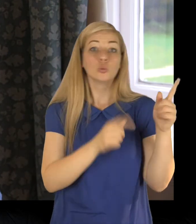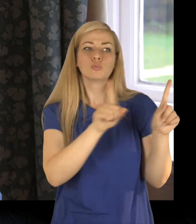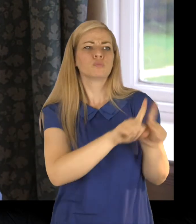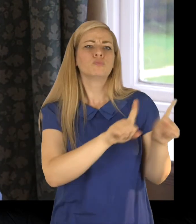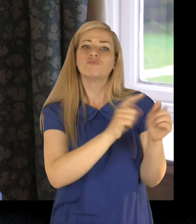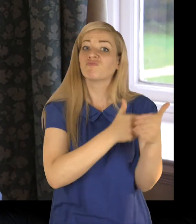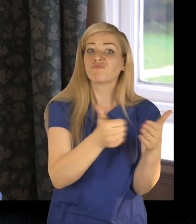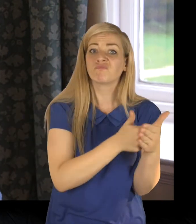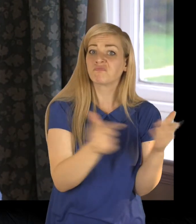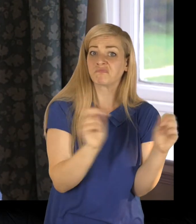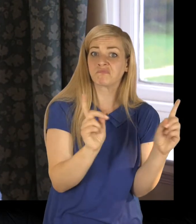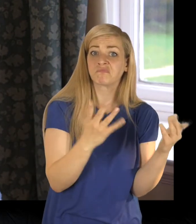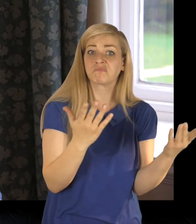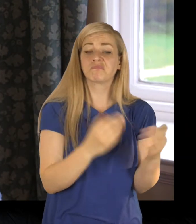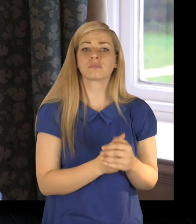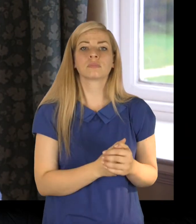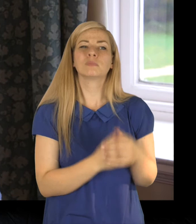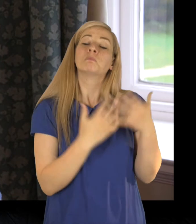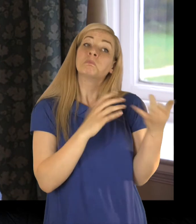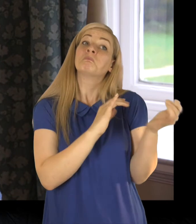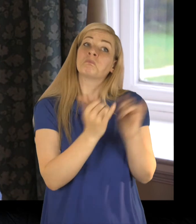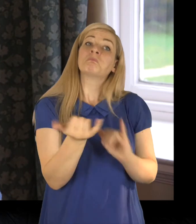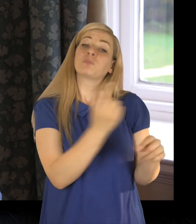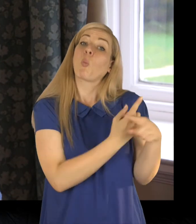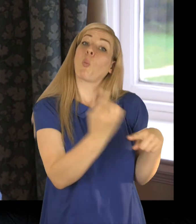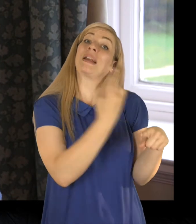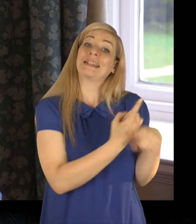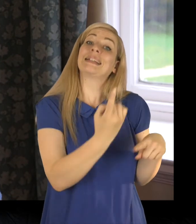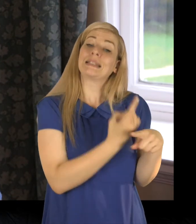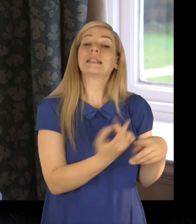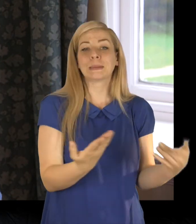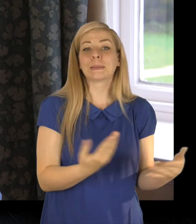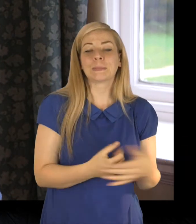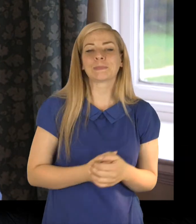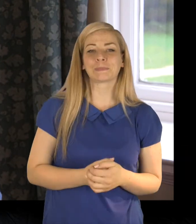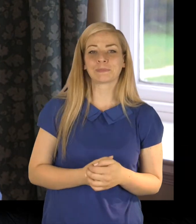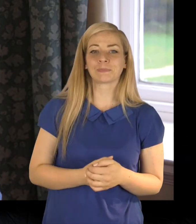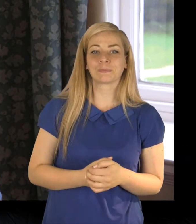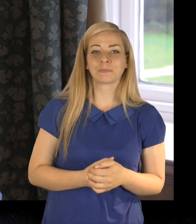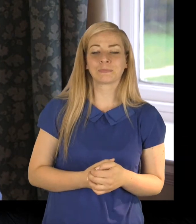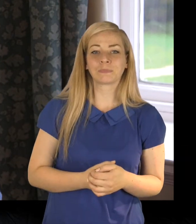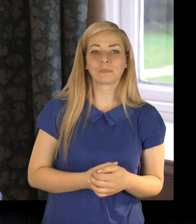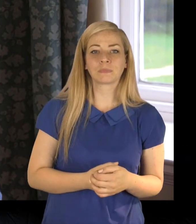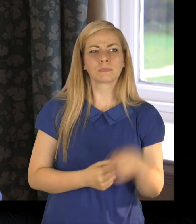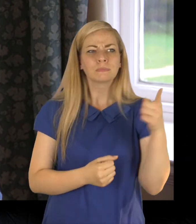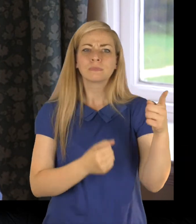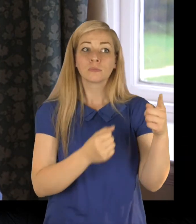Daniel: I sometimes see him in the week. Interviewer: How long have you had Geoff with you?